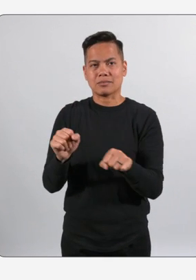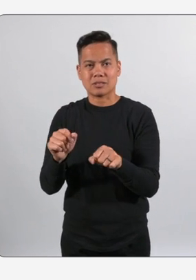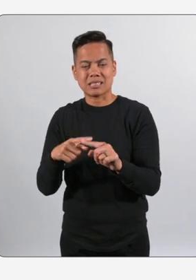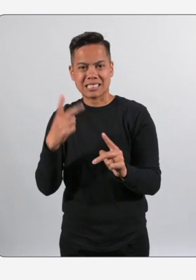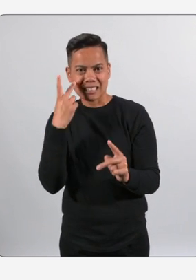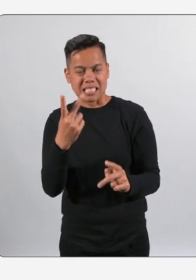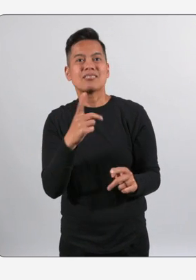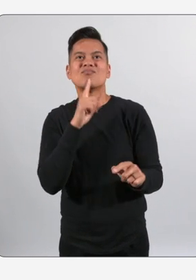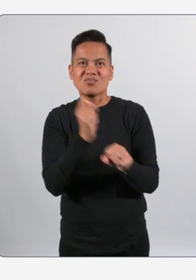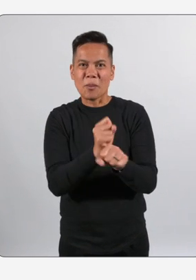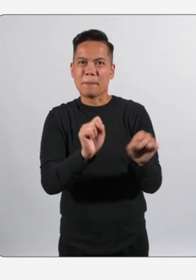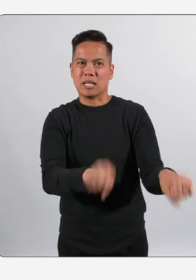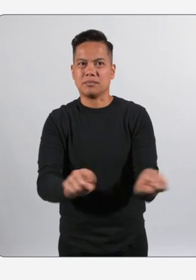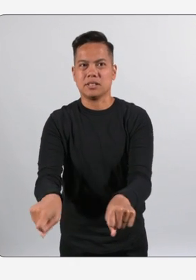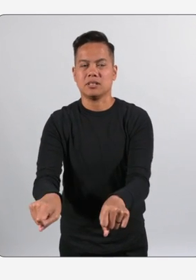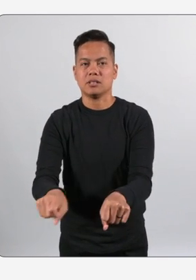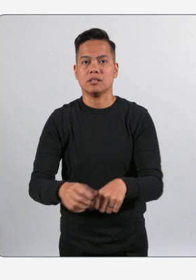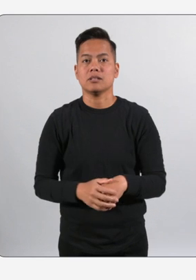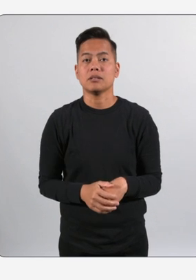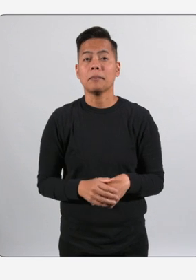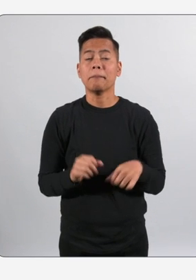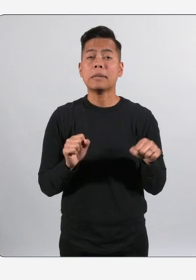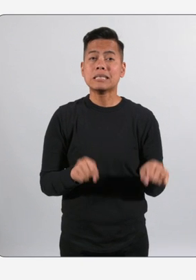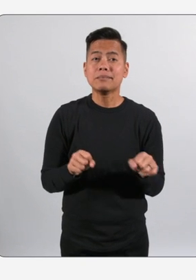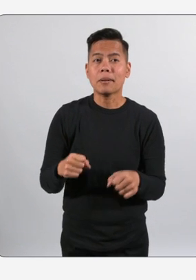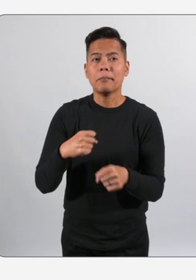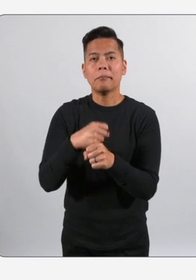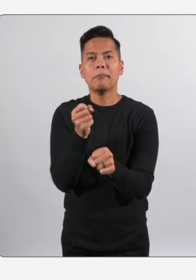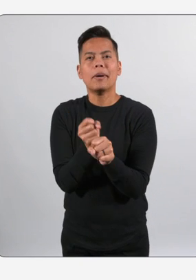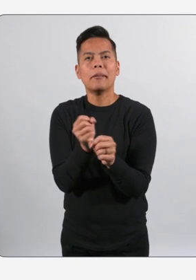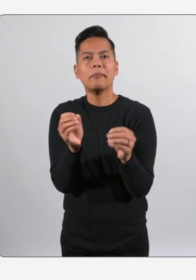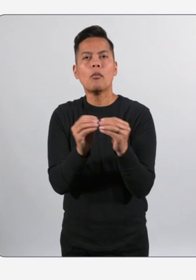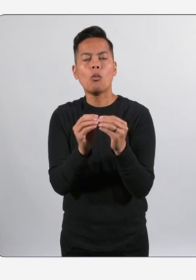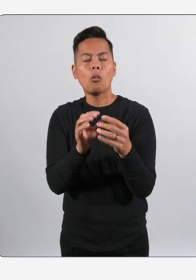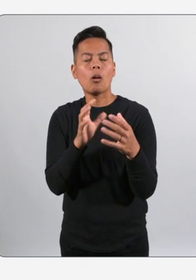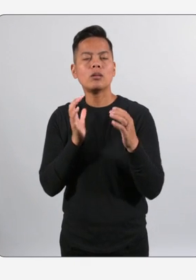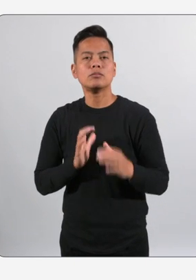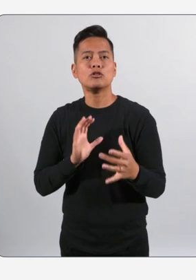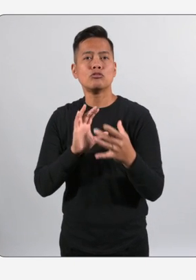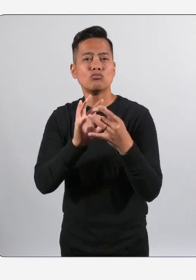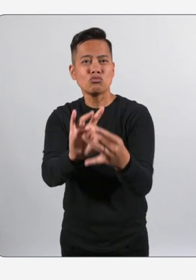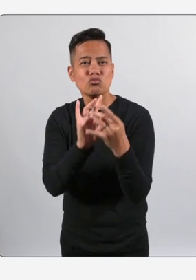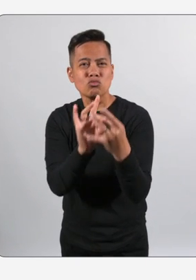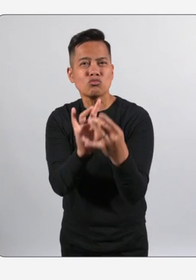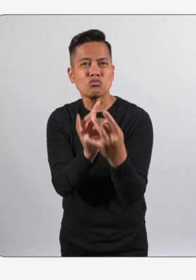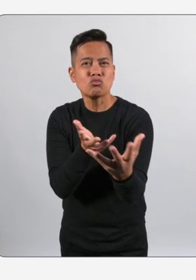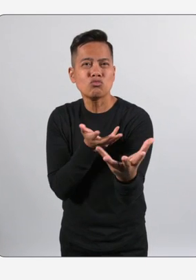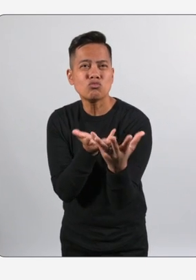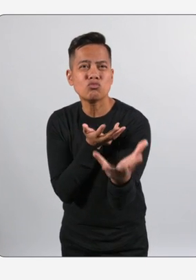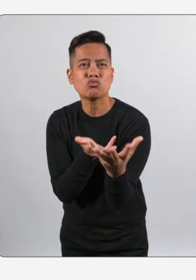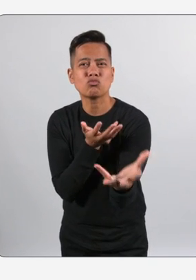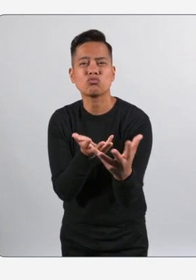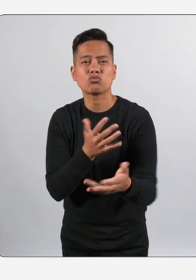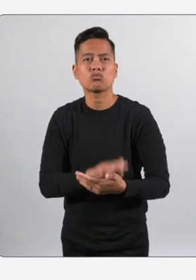The possibility to make customer connections in real time, to design high quality creative,